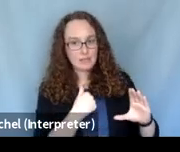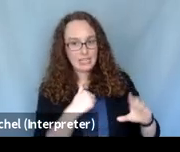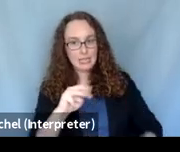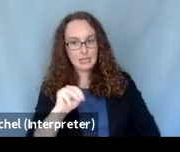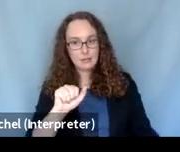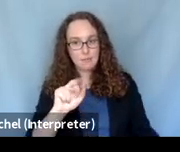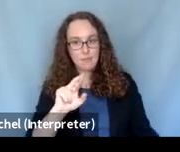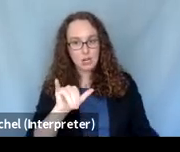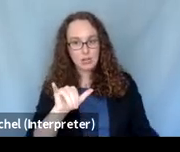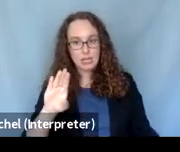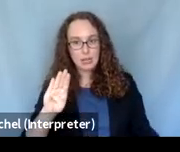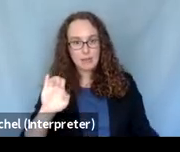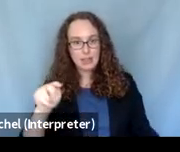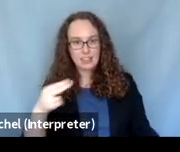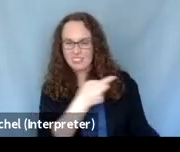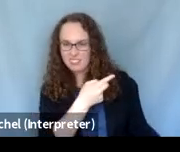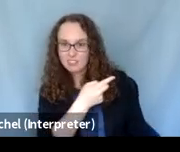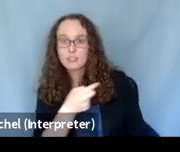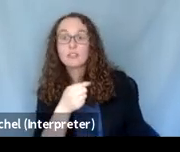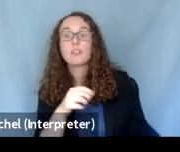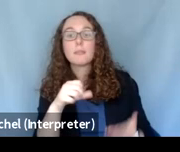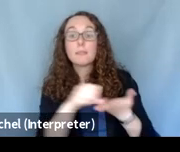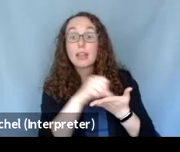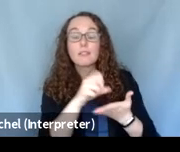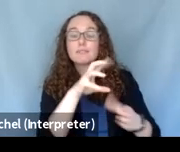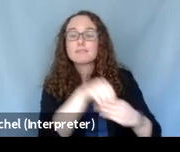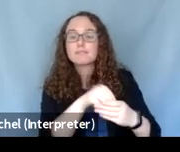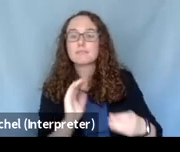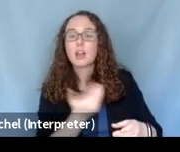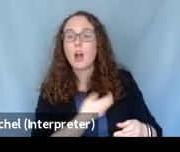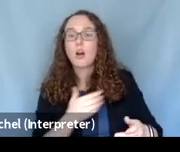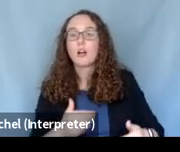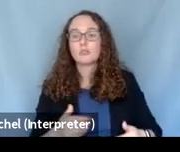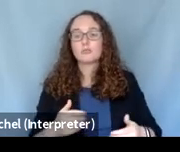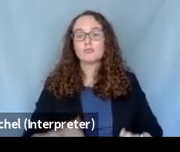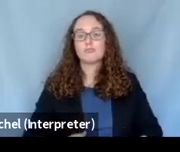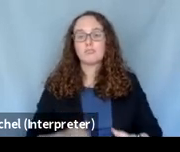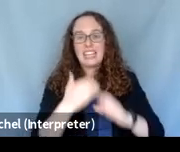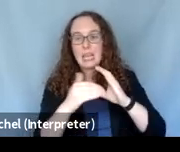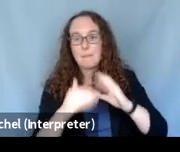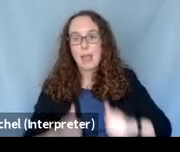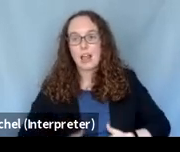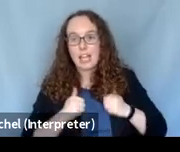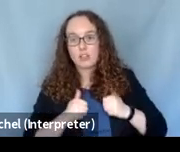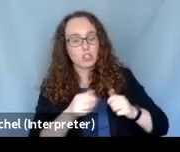If you go onto our page you'll find our our addresses there too, our emails.